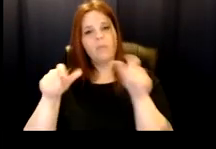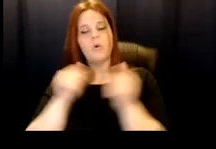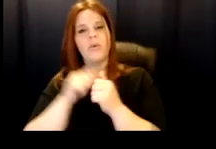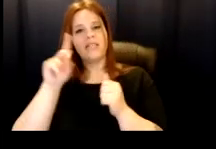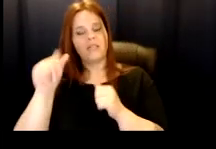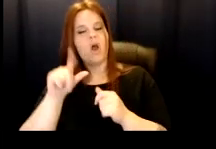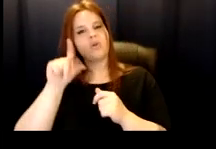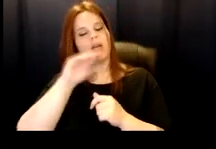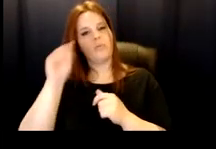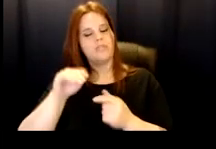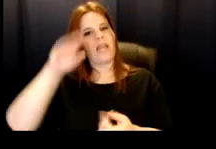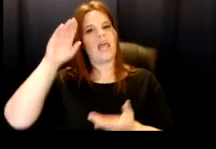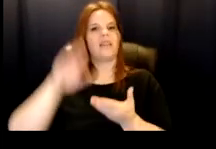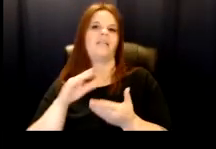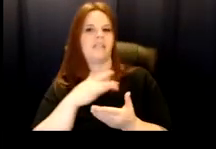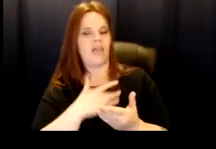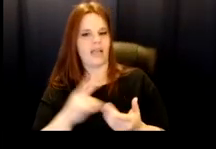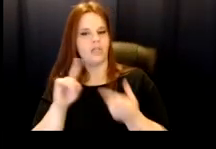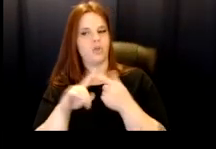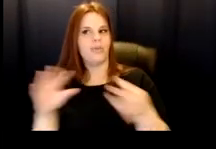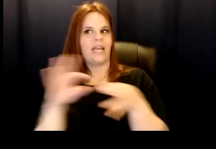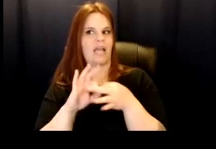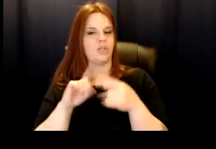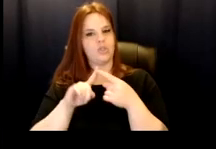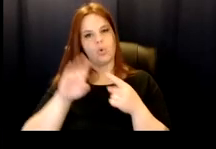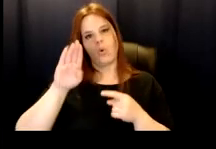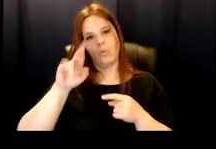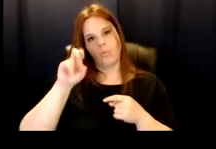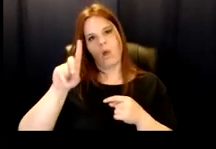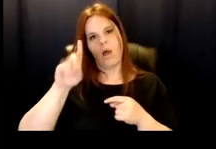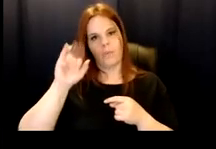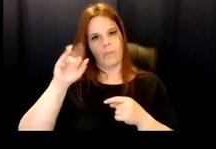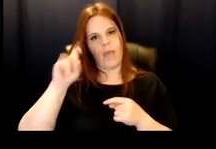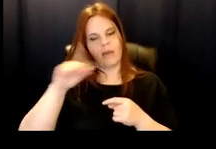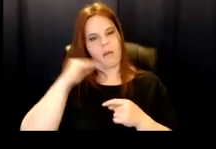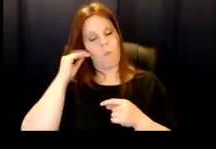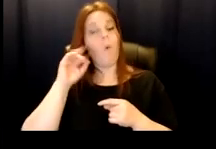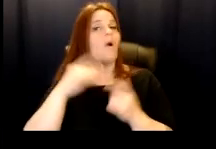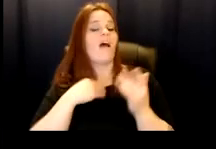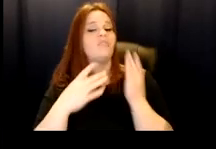less likely to be connected to broadband at home or to have technology to go online than